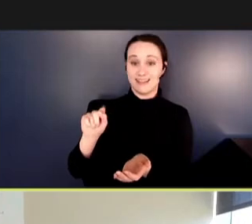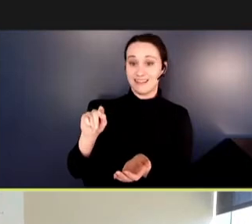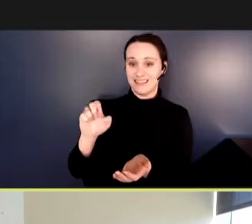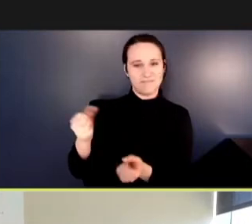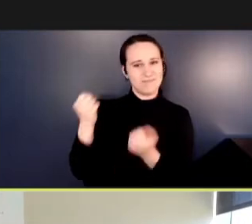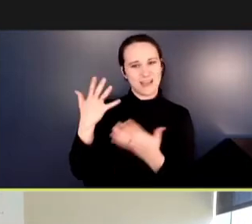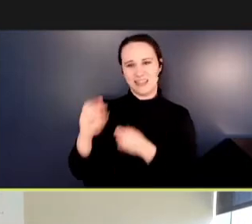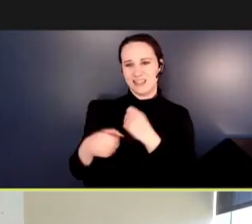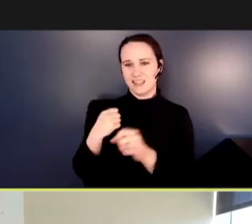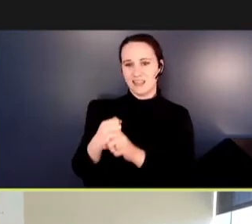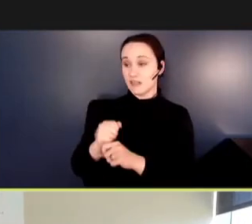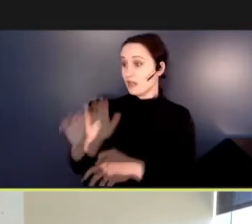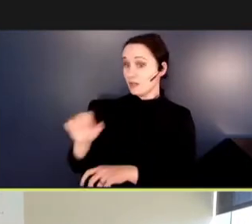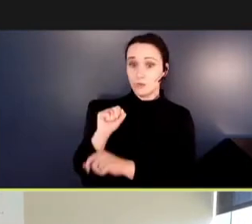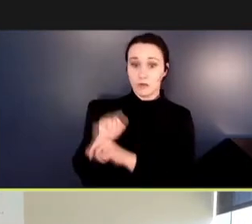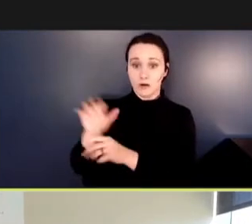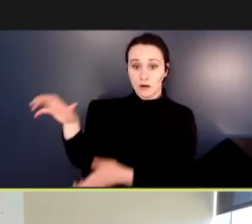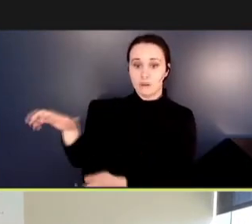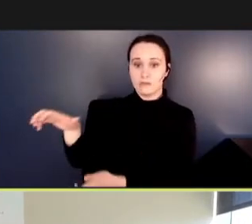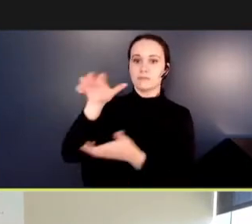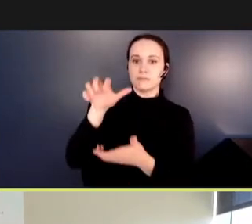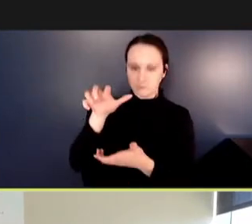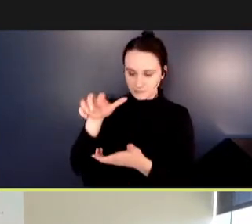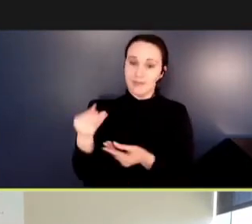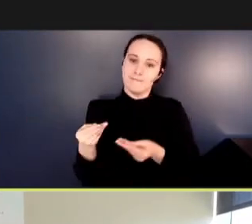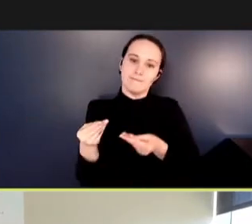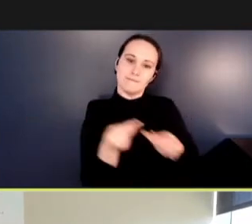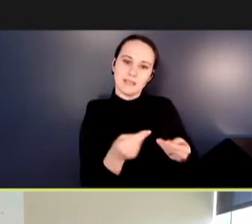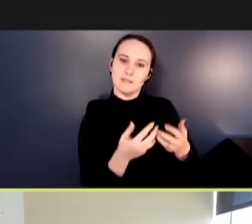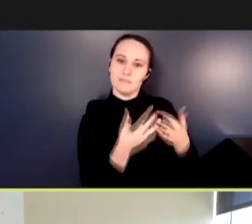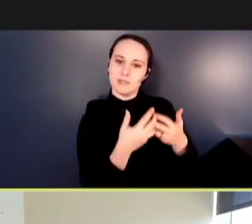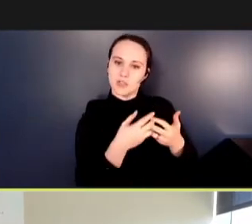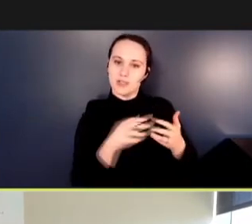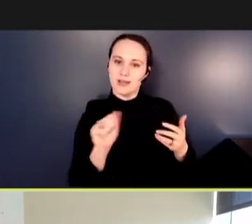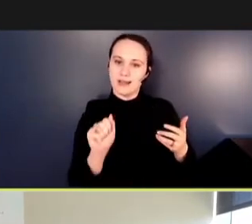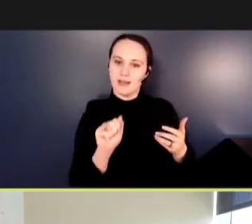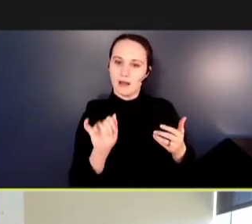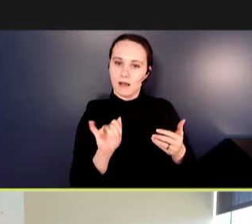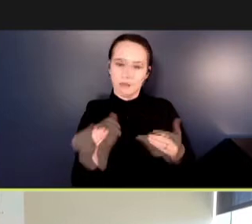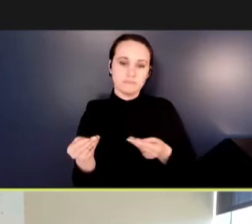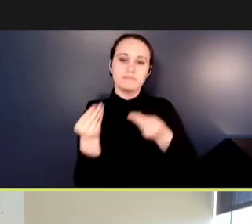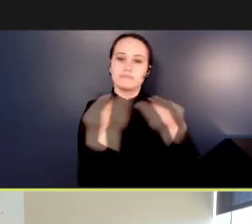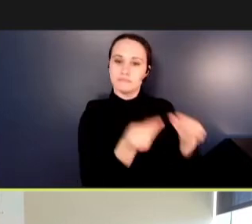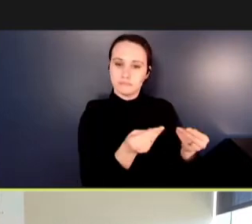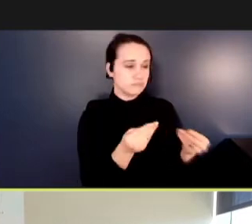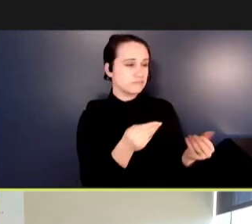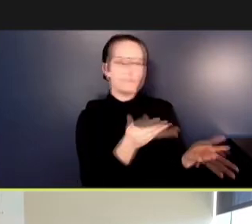a machine learning algorithm. where we look at conserved regions of the antigen and design